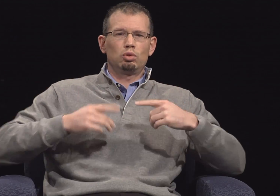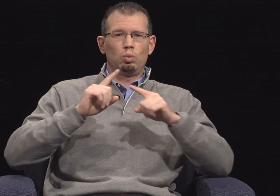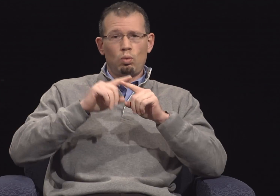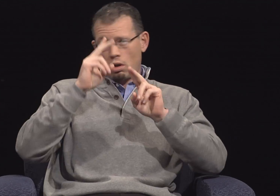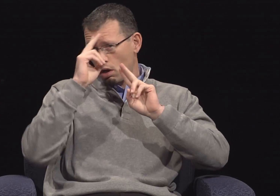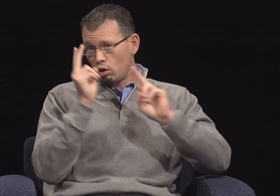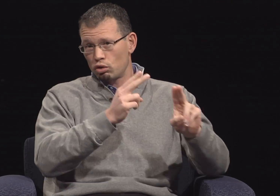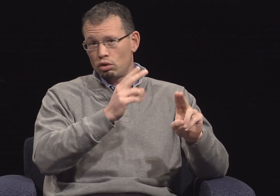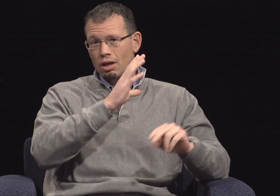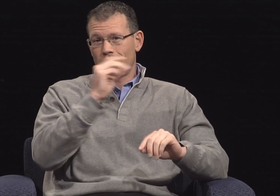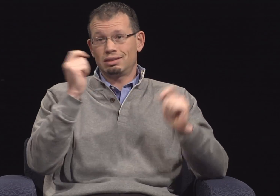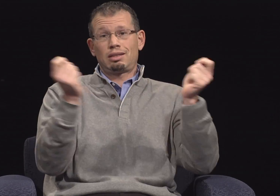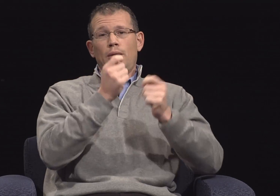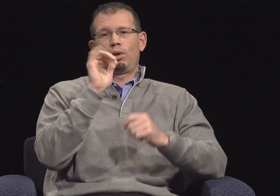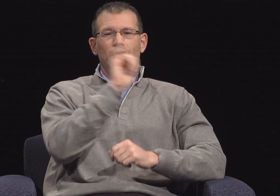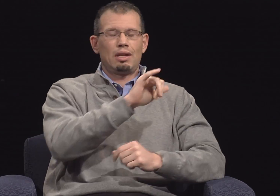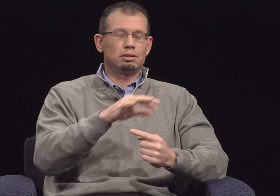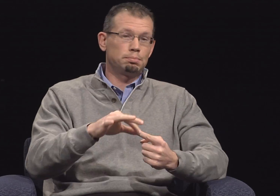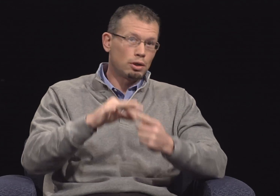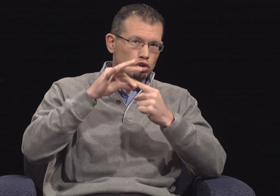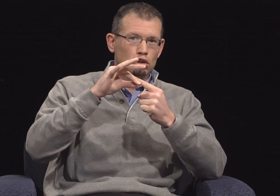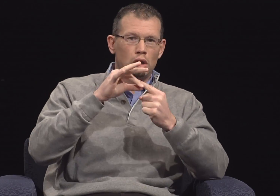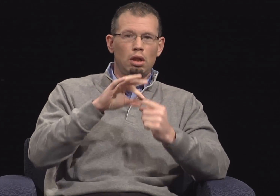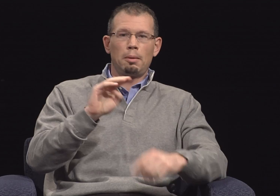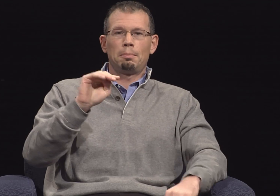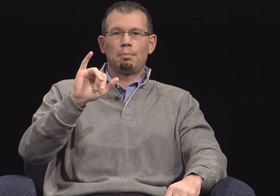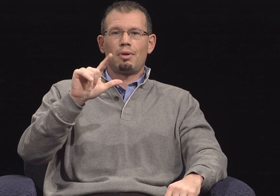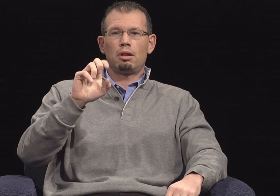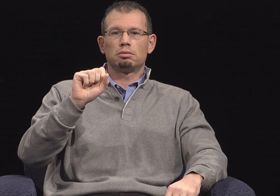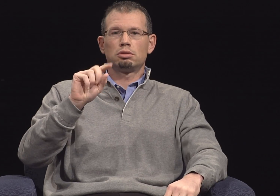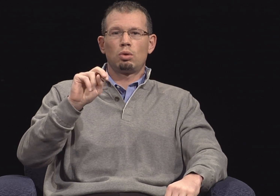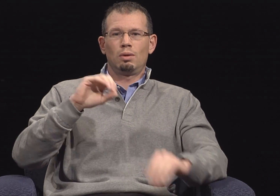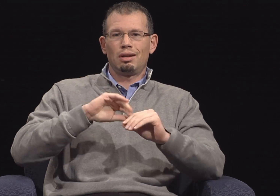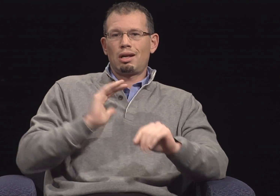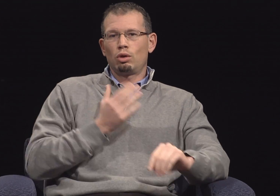of that special milestone in our history.